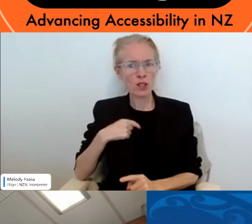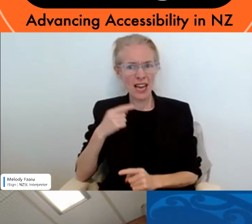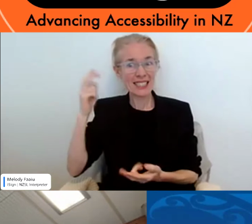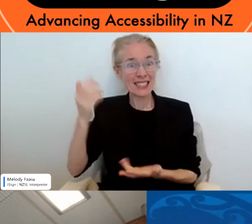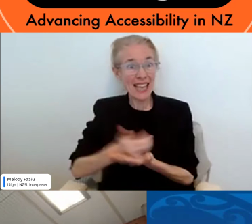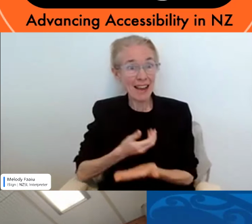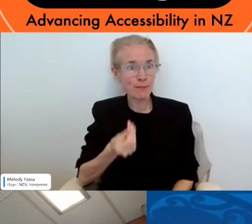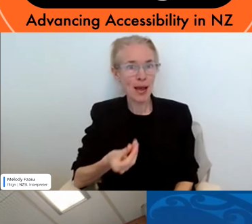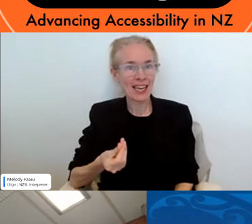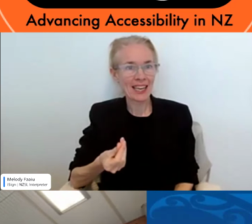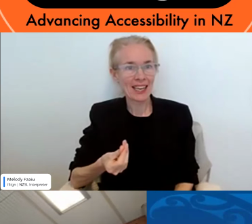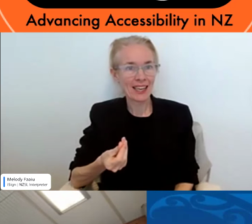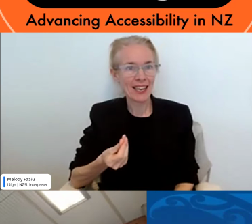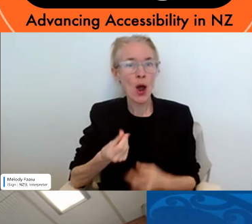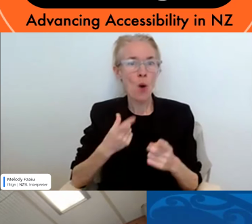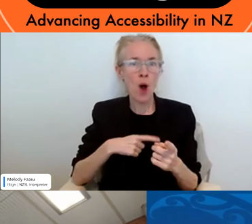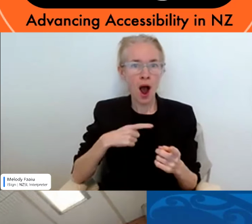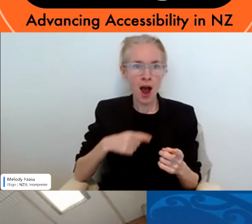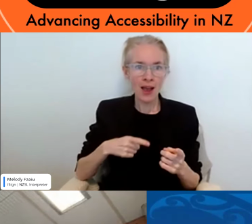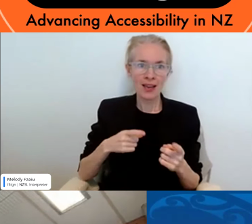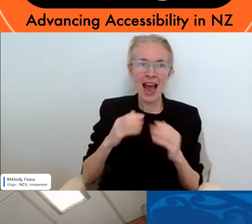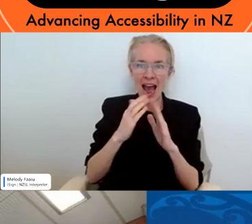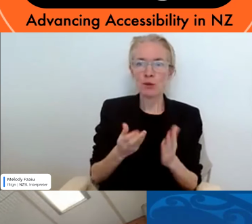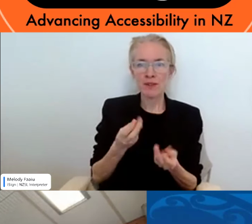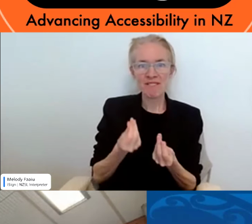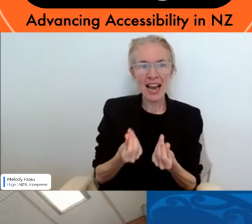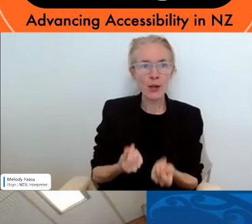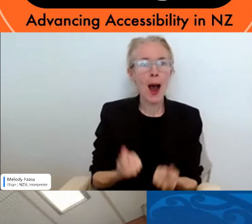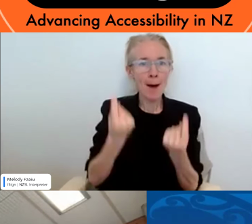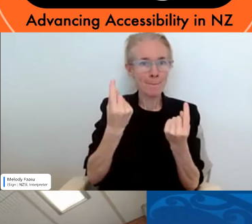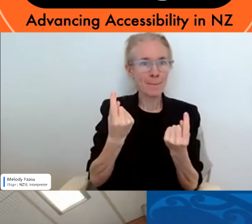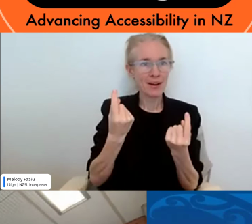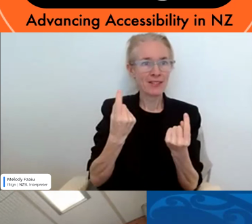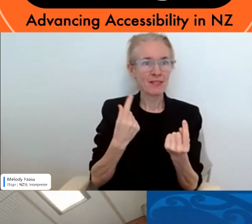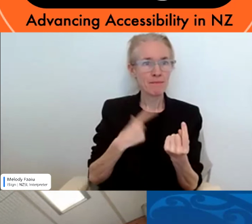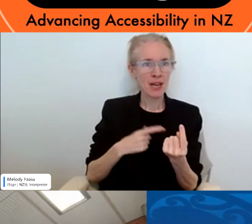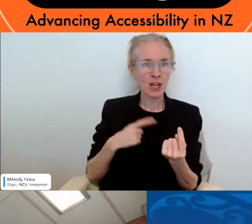they gained an asset by creating an accessible environment in the